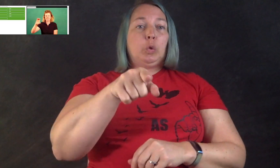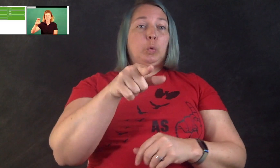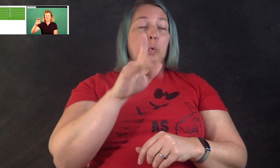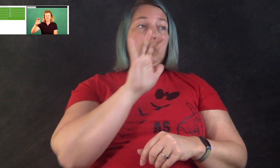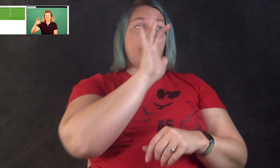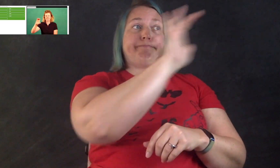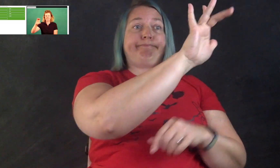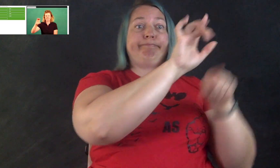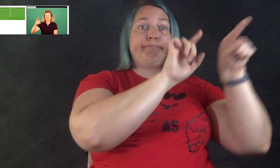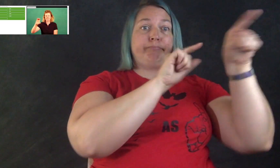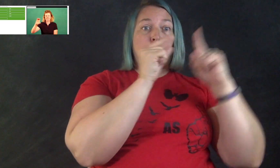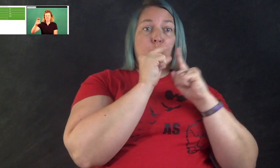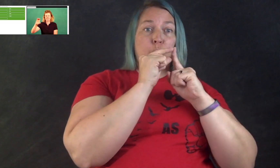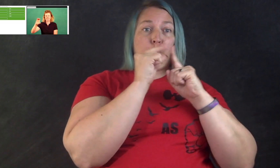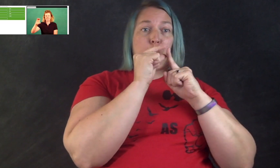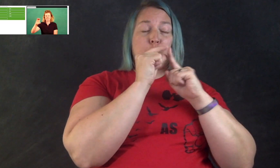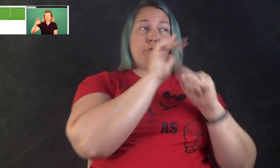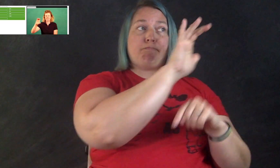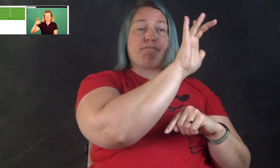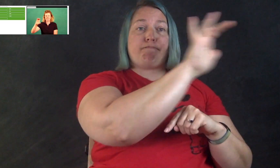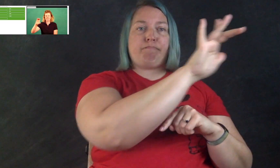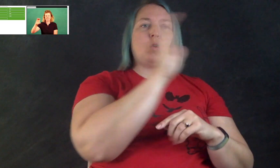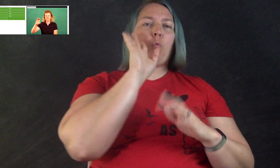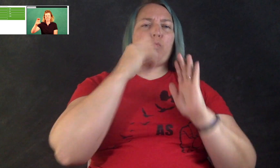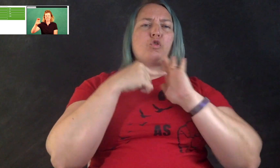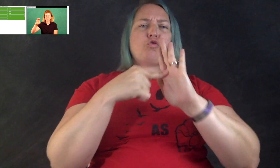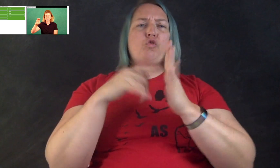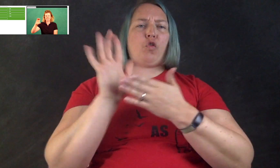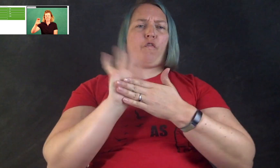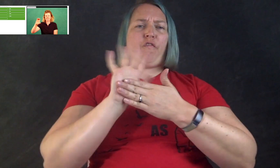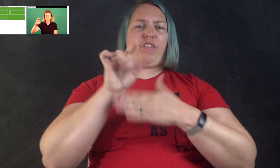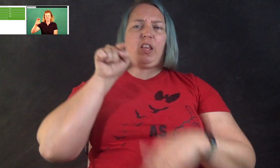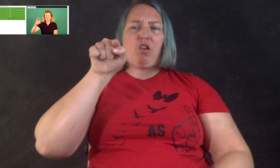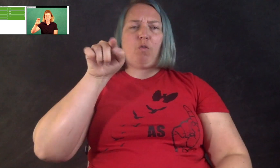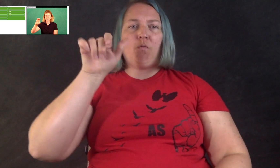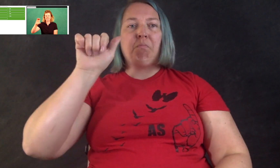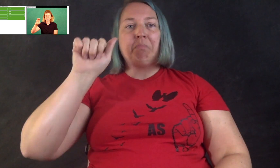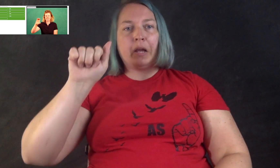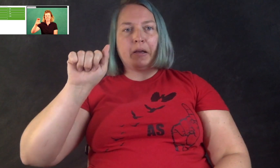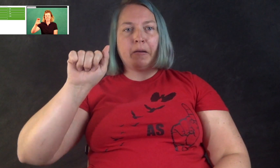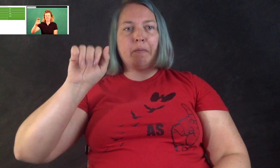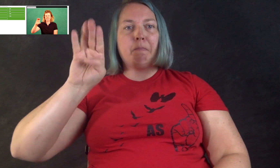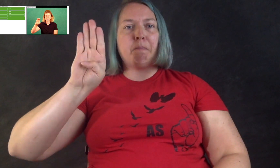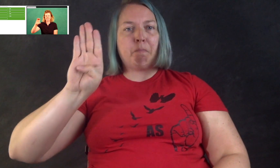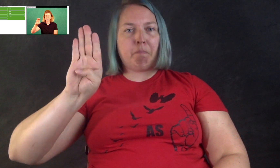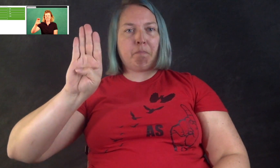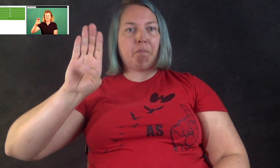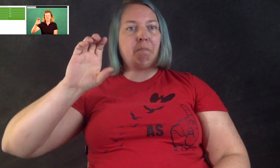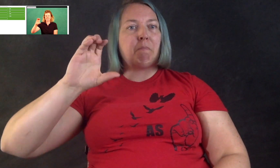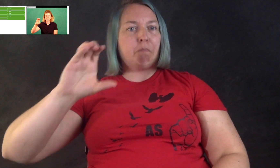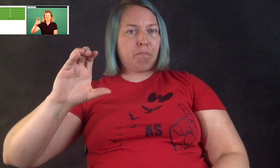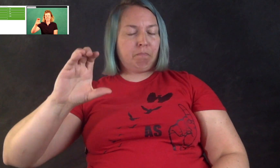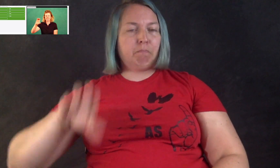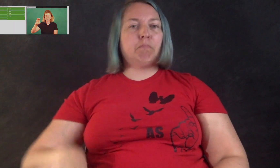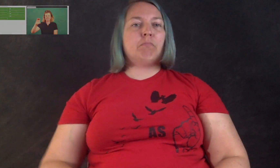When you click on the vocabulary word, it will play a video in the blue box. For example, click on ABC, the person will sign A, B, C.